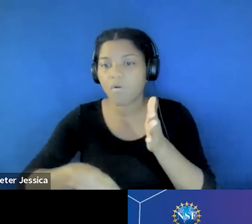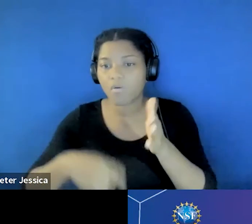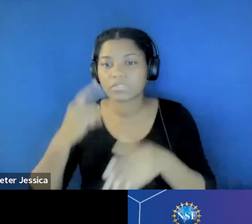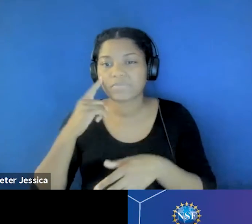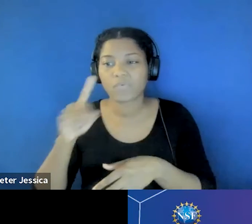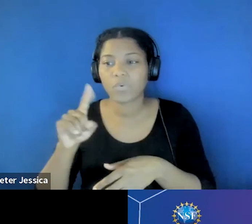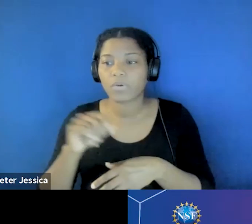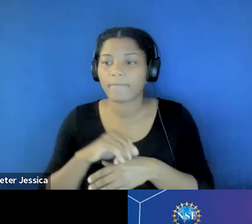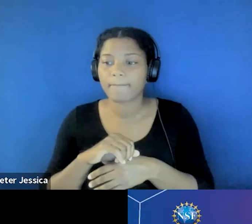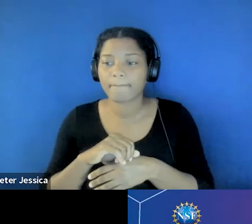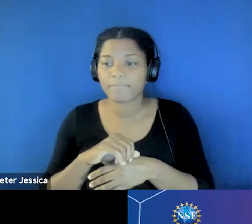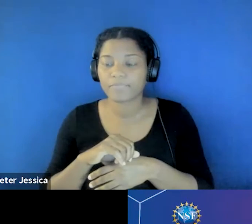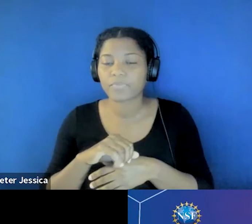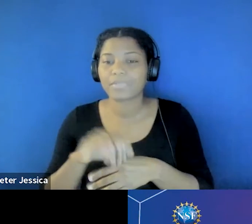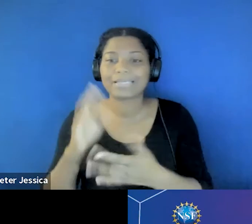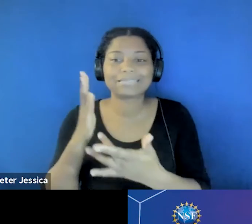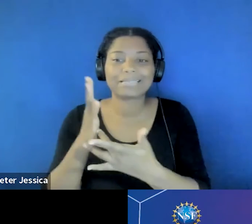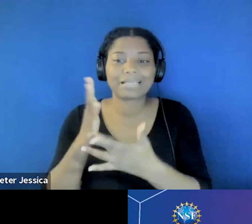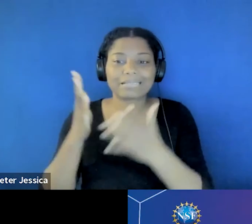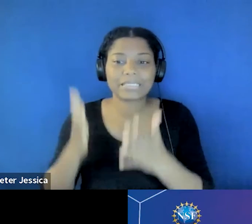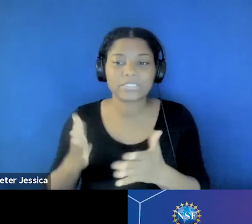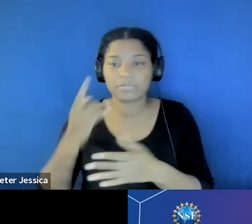dedicated technician for specialized equipment.